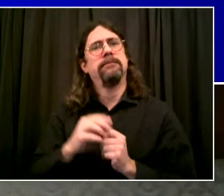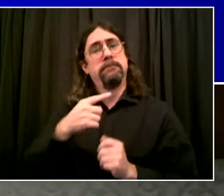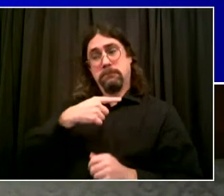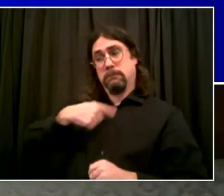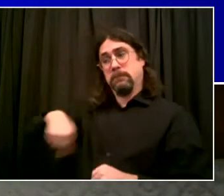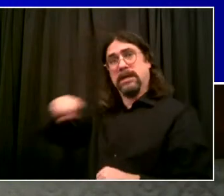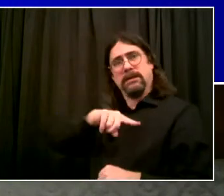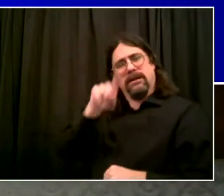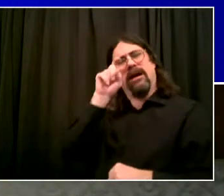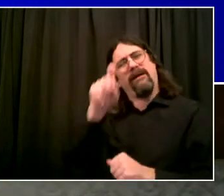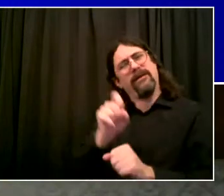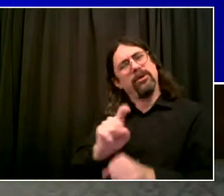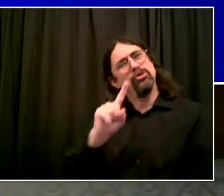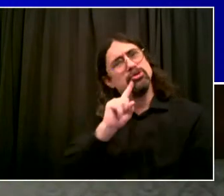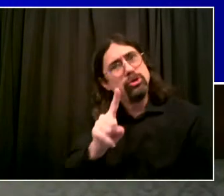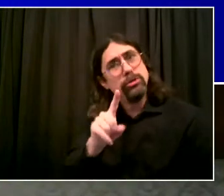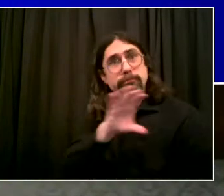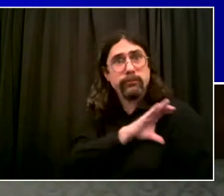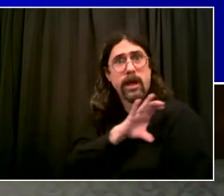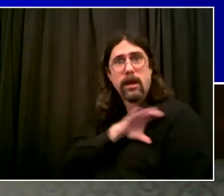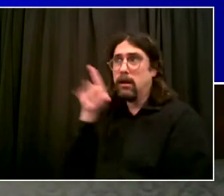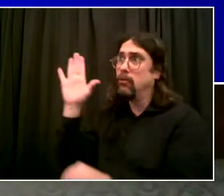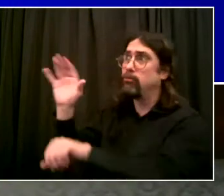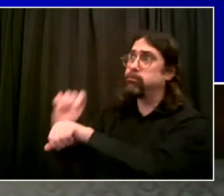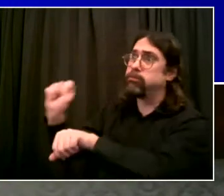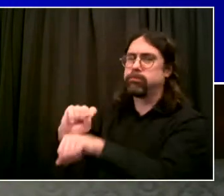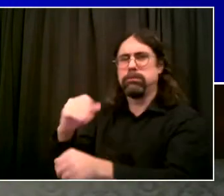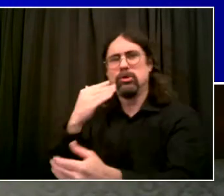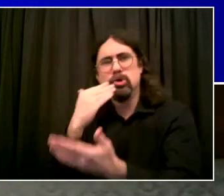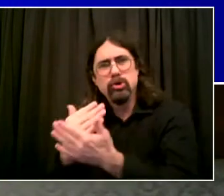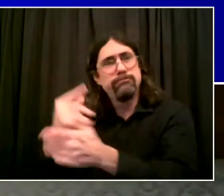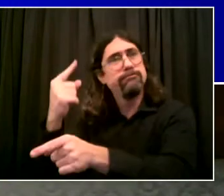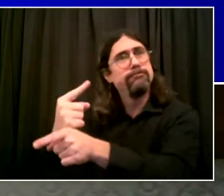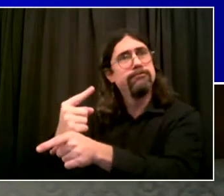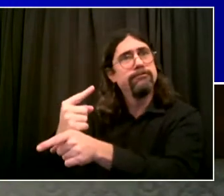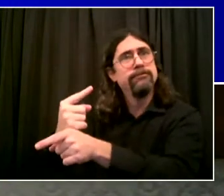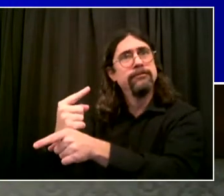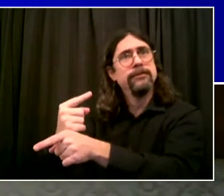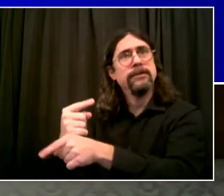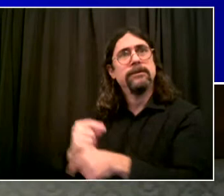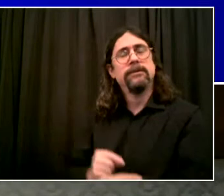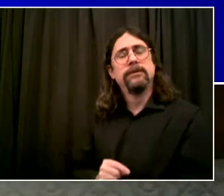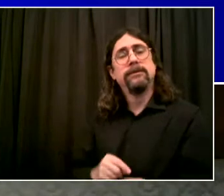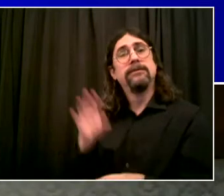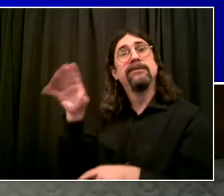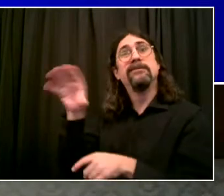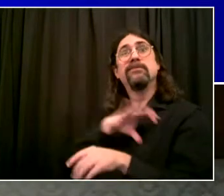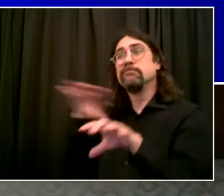POWER IN ENSURING OFFICERS ARE E DOING THEIR WELL AND DOING IT FAIRLY. TOTOA CHCHIEVEVE LO